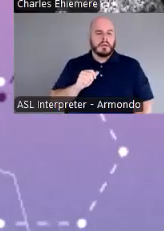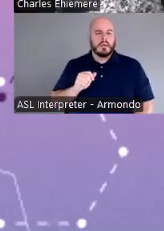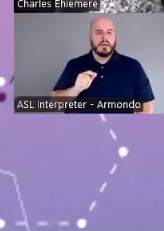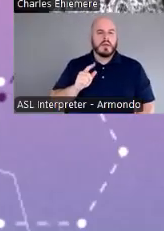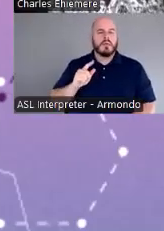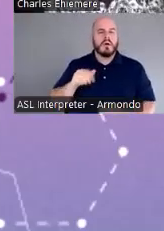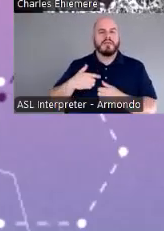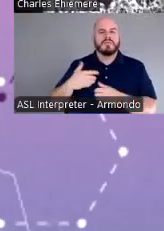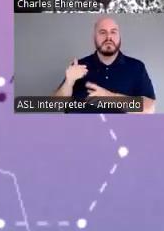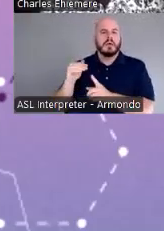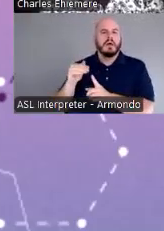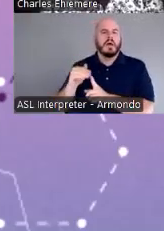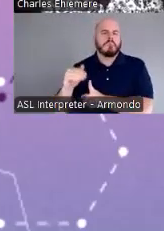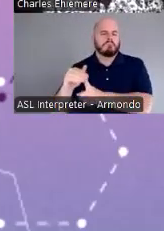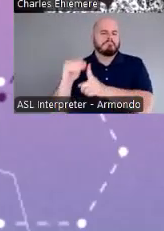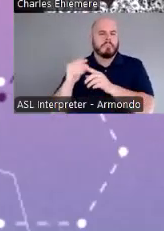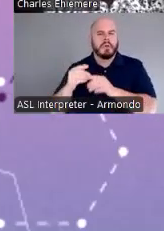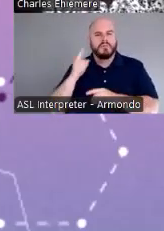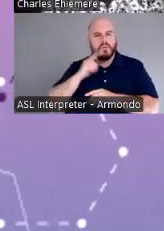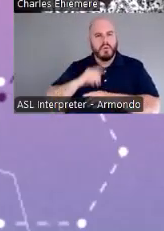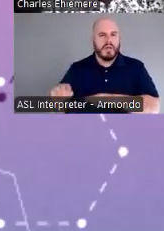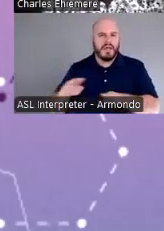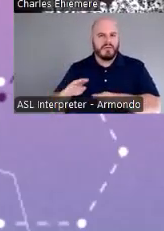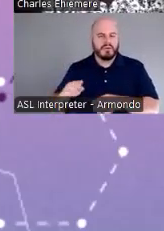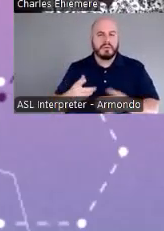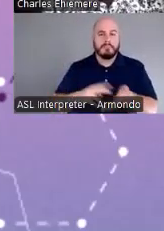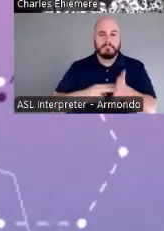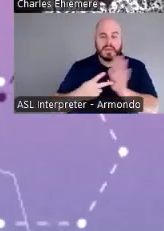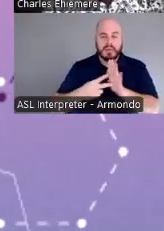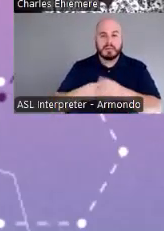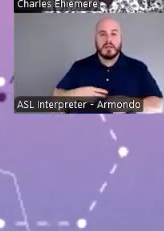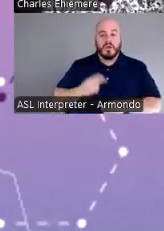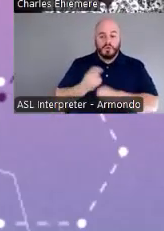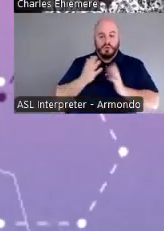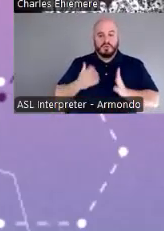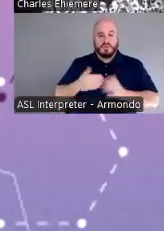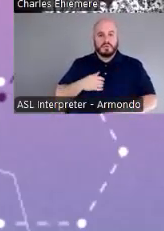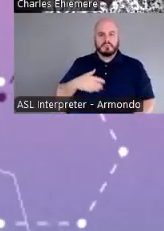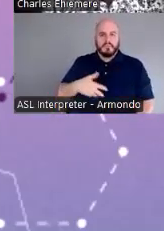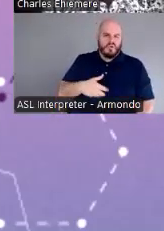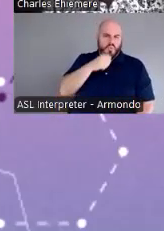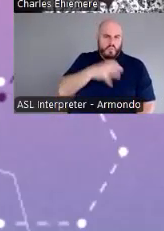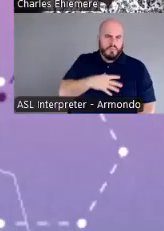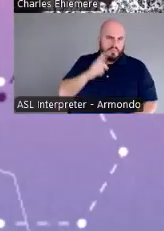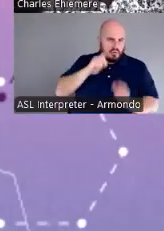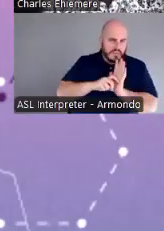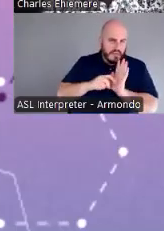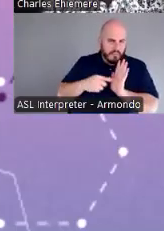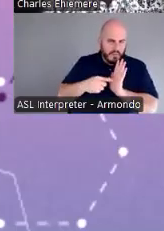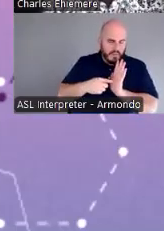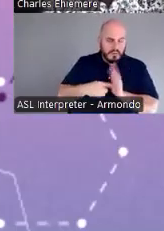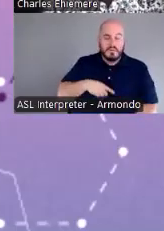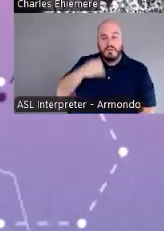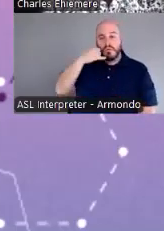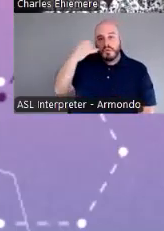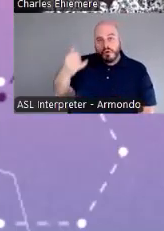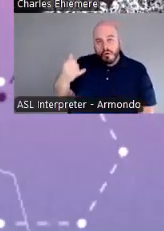nudges the users on some of-- these pregnant women on some of the daily routines they are supposed to do as well